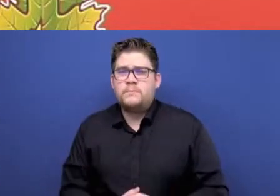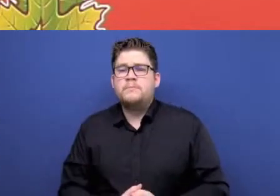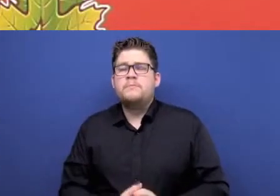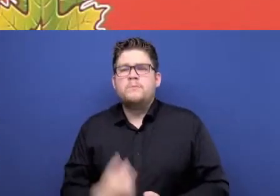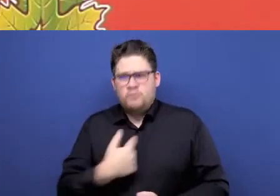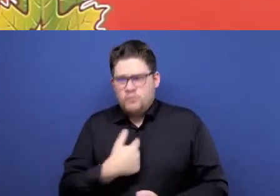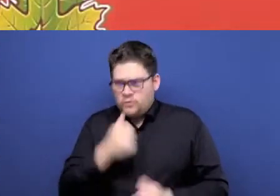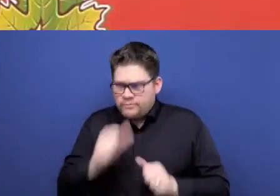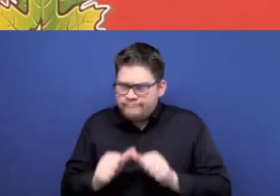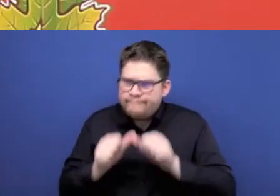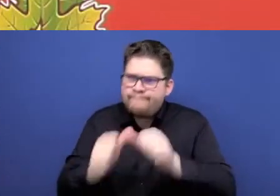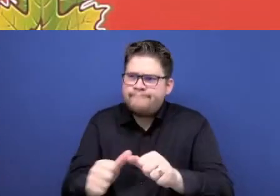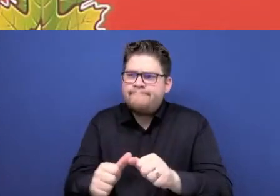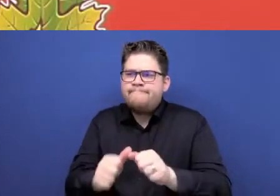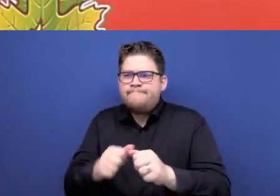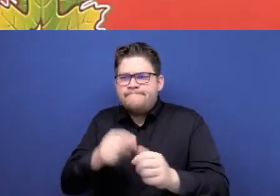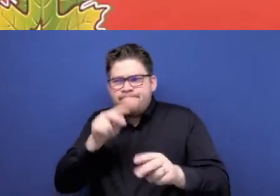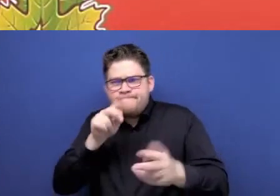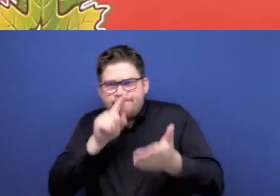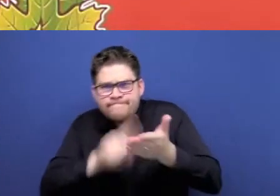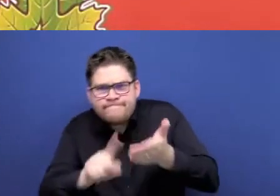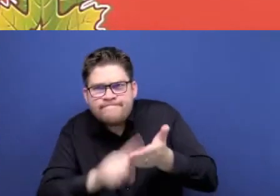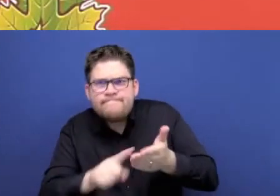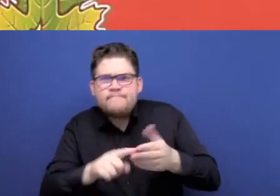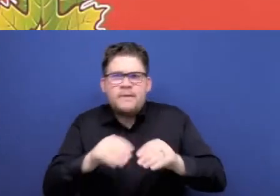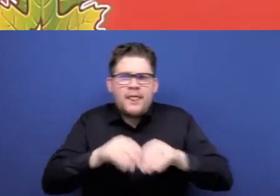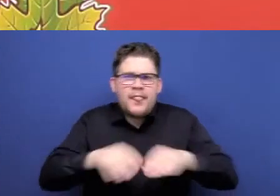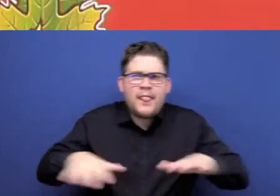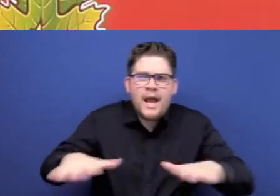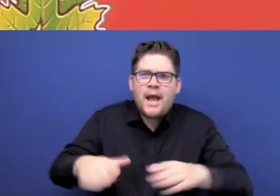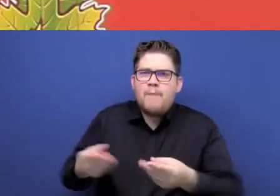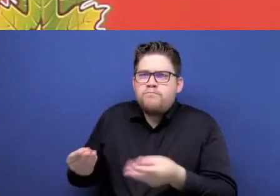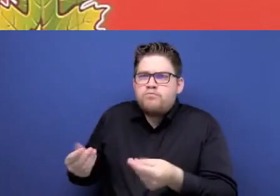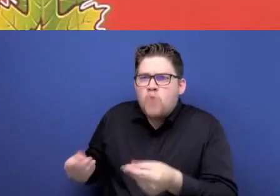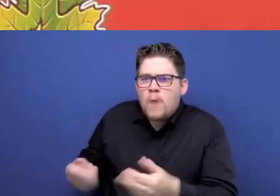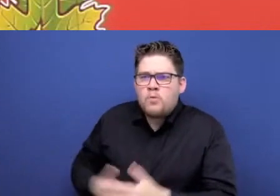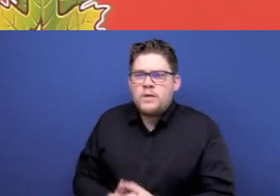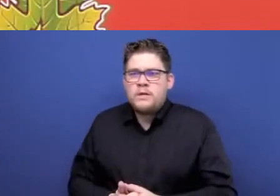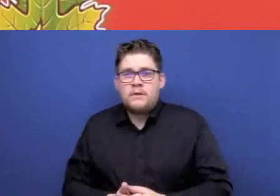the police have jurisdiction your RCMP jurisdiction there and we can do what we can to